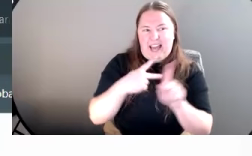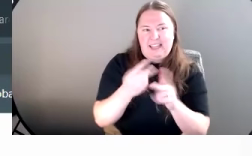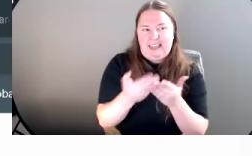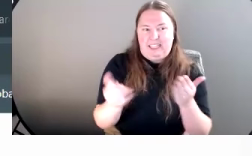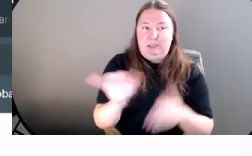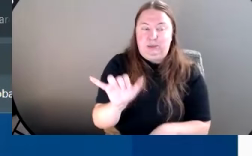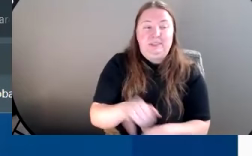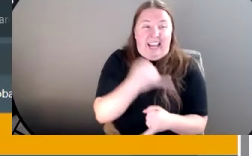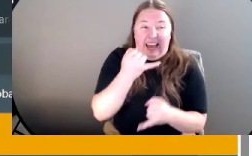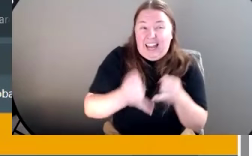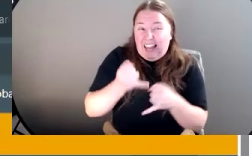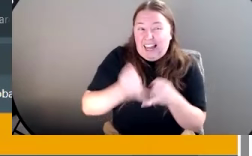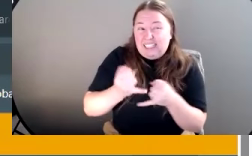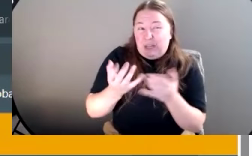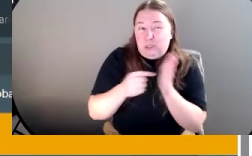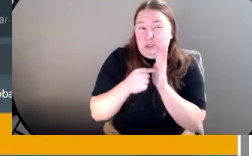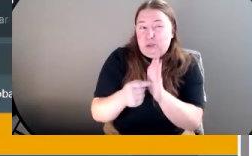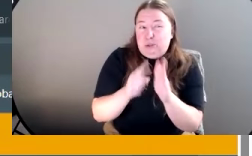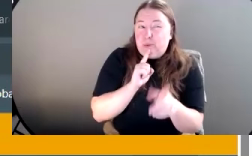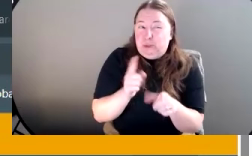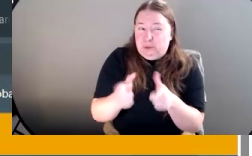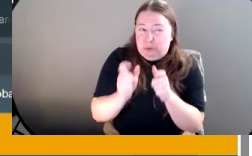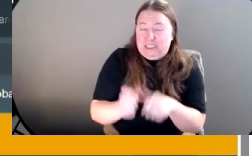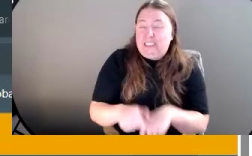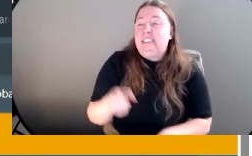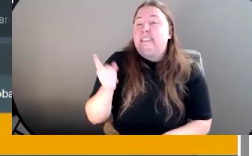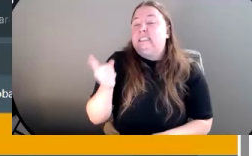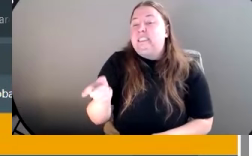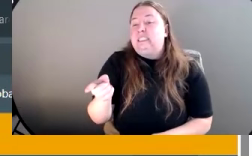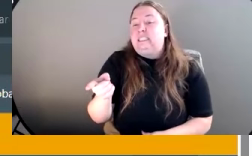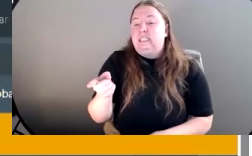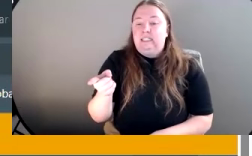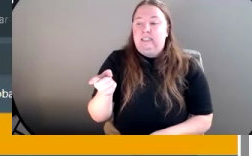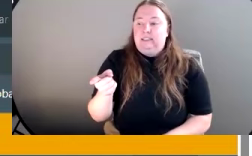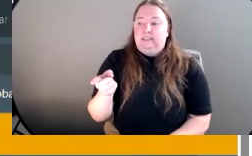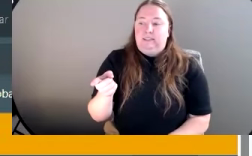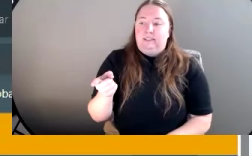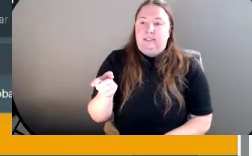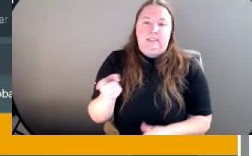The last thing I want to show you real quick on the site, is, images.